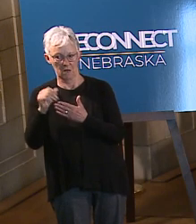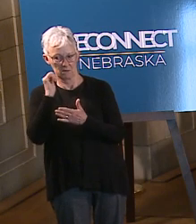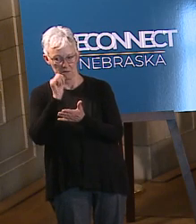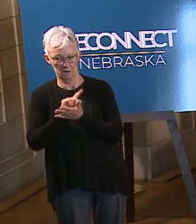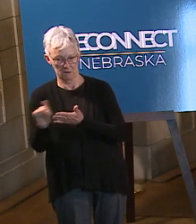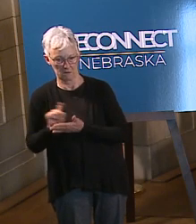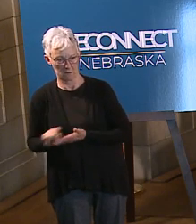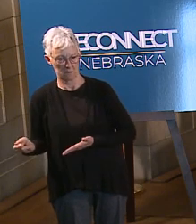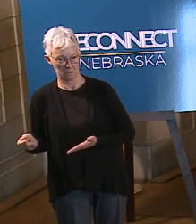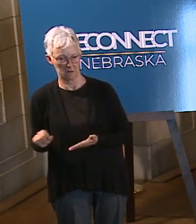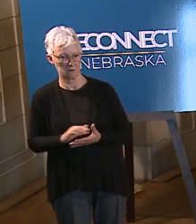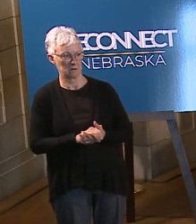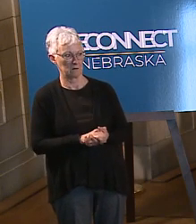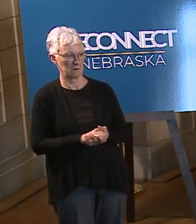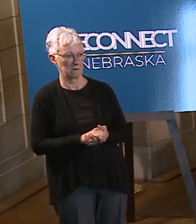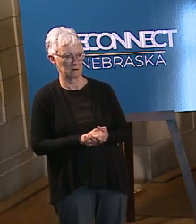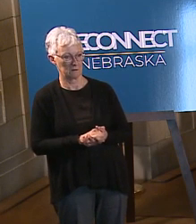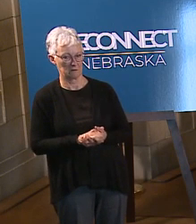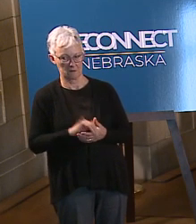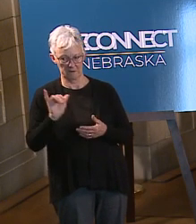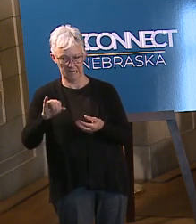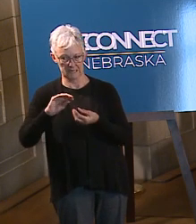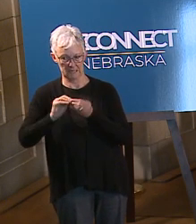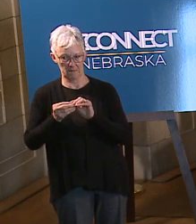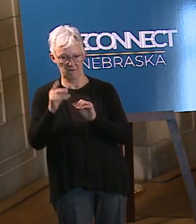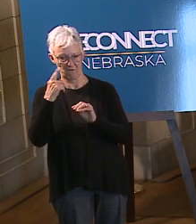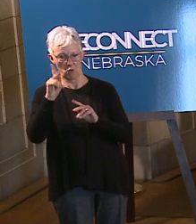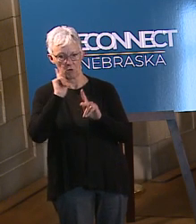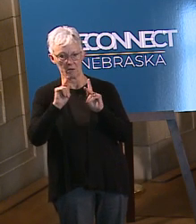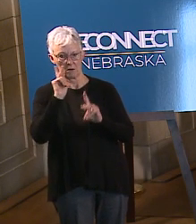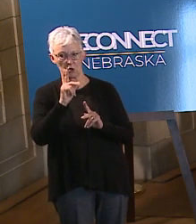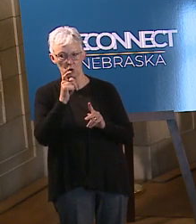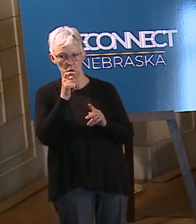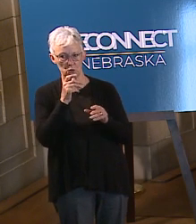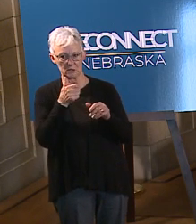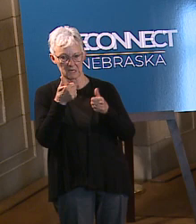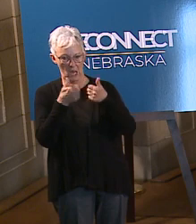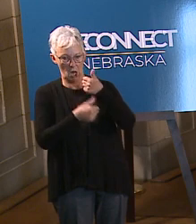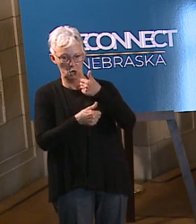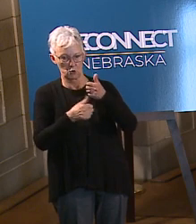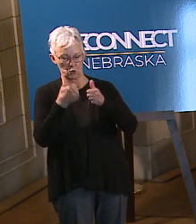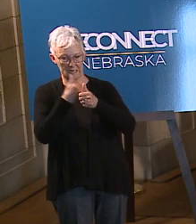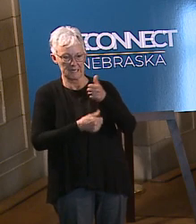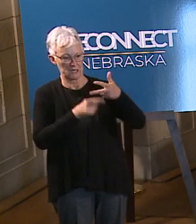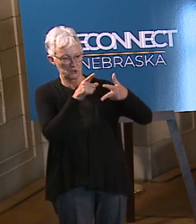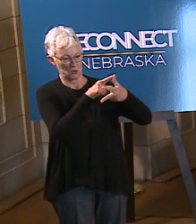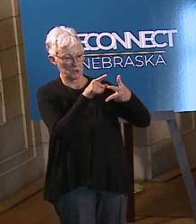4,839, AND EVERYBODY IS ELIGIBLE